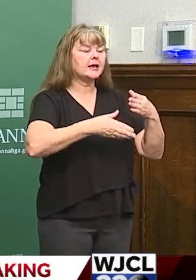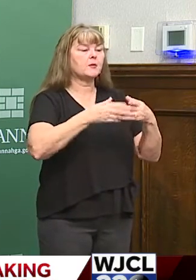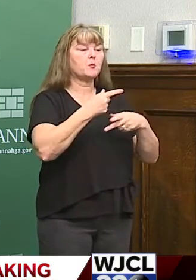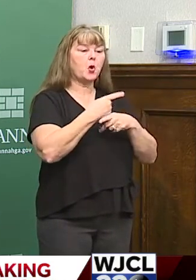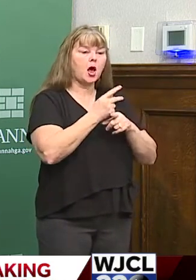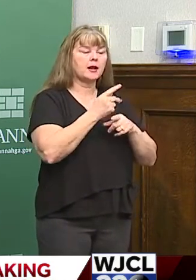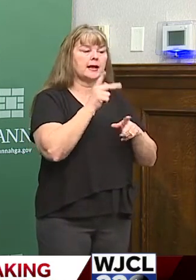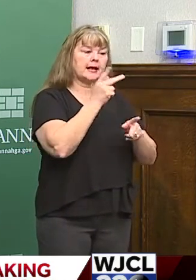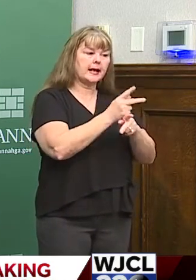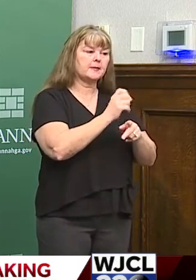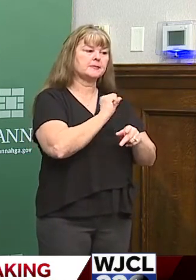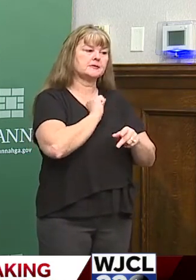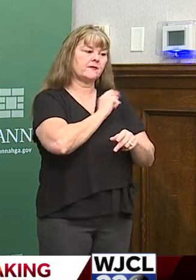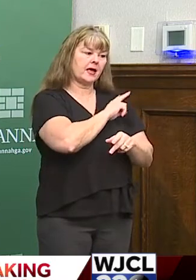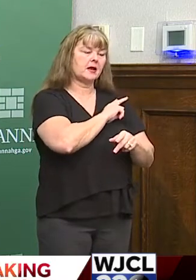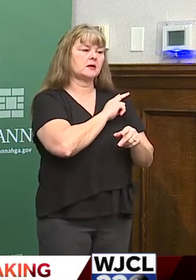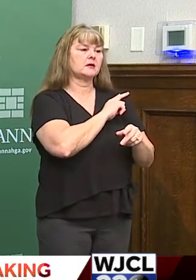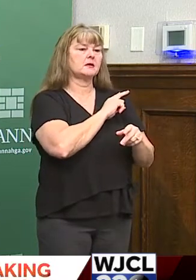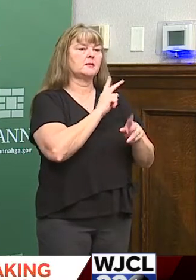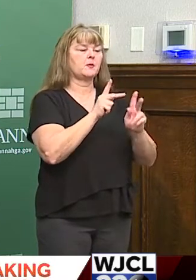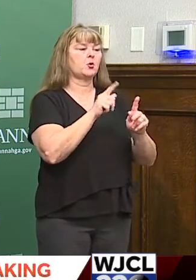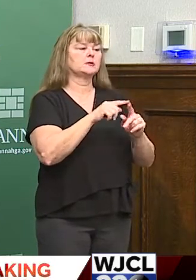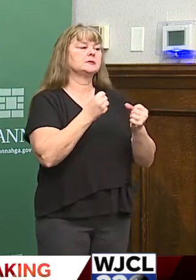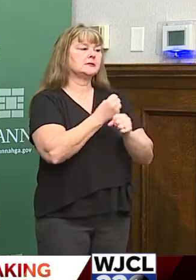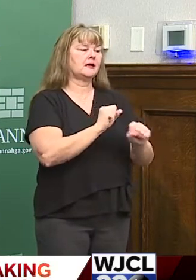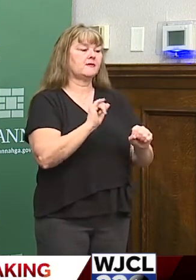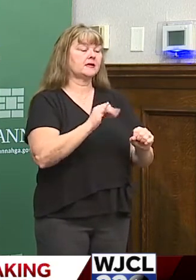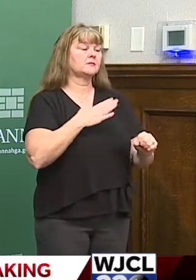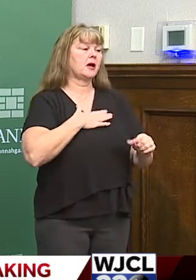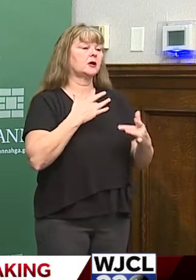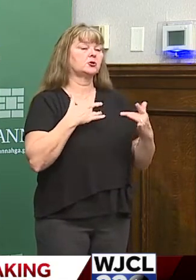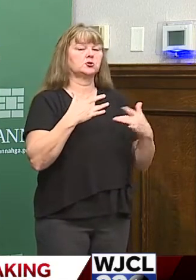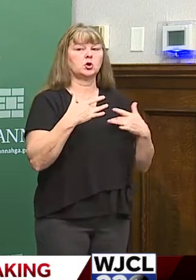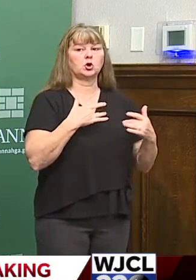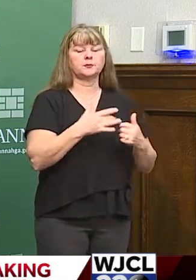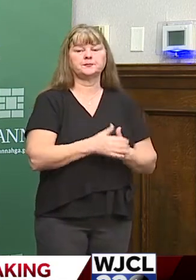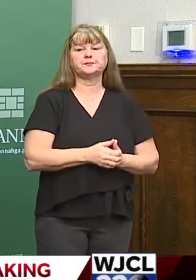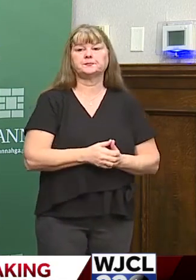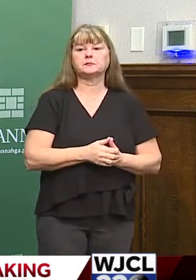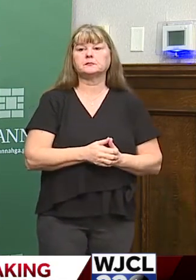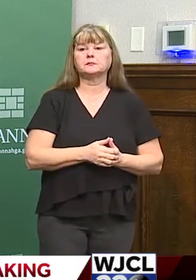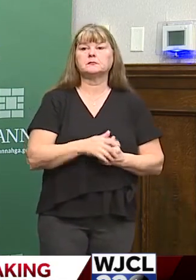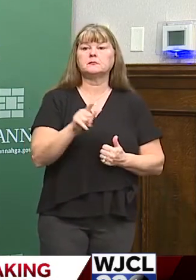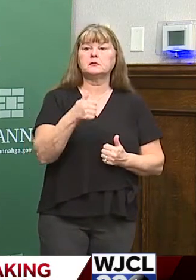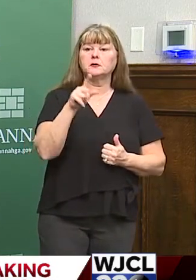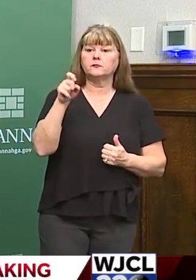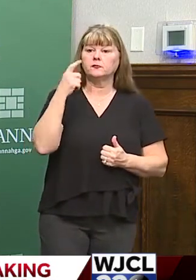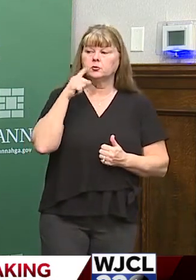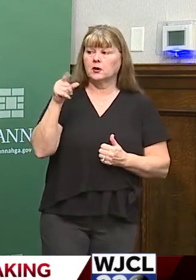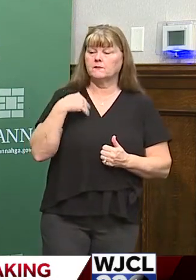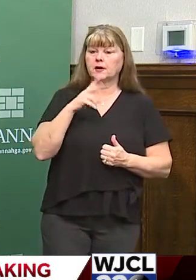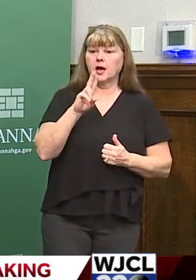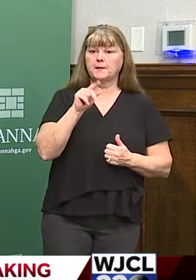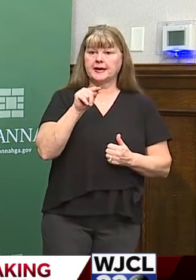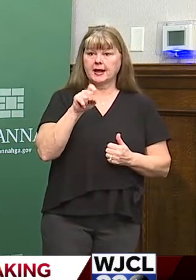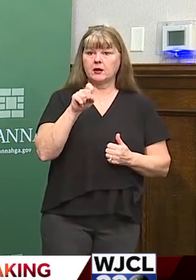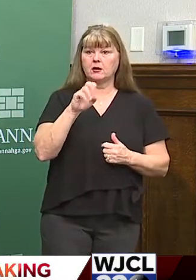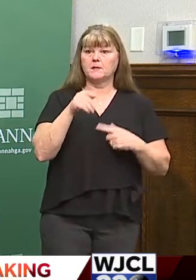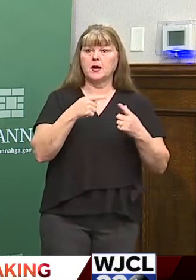IT'S REALLY THE END PRODUCT OF KEEPING SAVANNAH'S NUMBERS DOWN. THAT'S ALL I'M CONCERNED ABOUT.